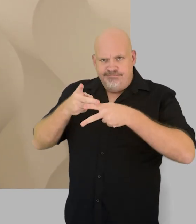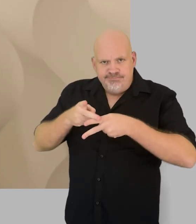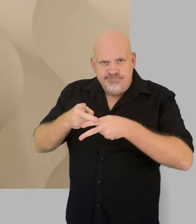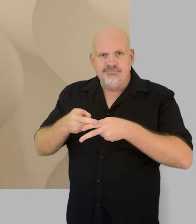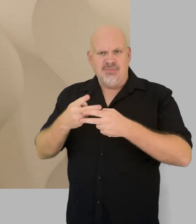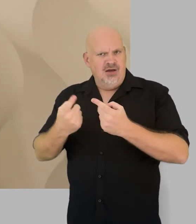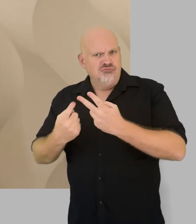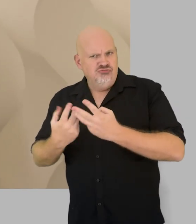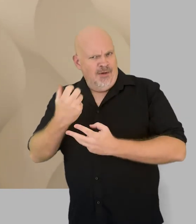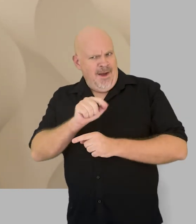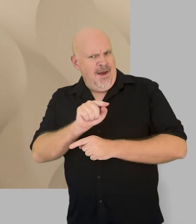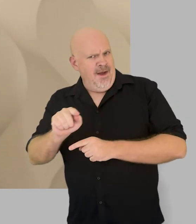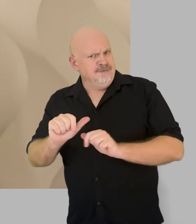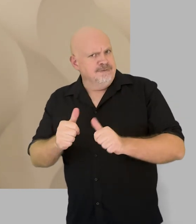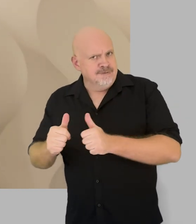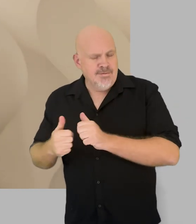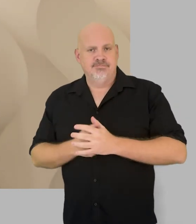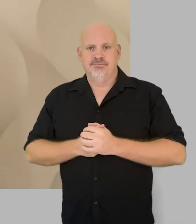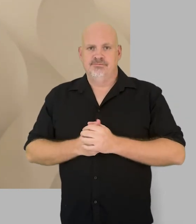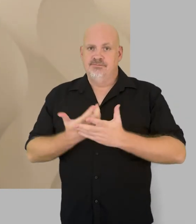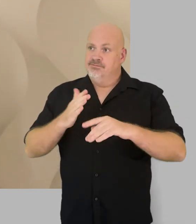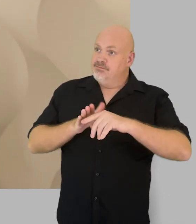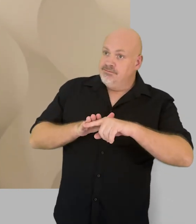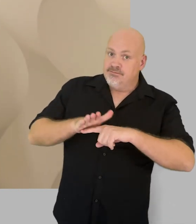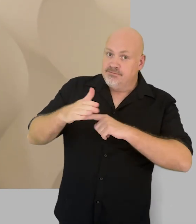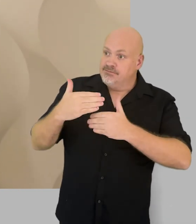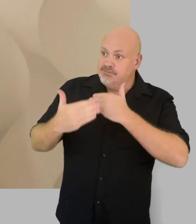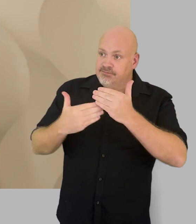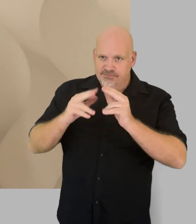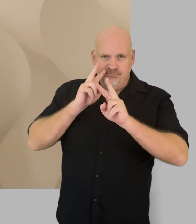As a consequence, it is hard to compare coverage between countries,